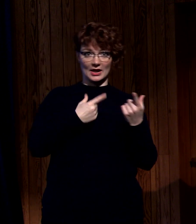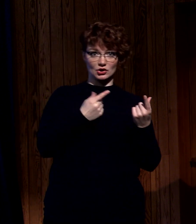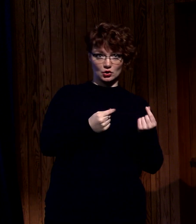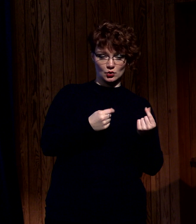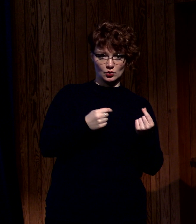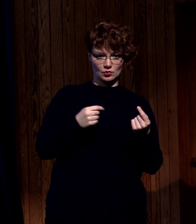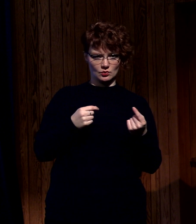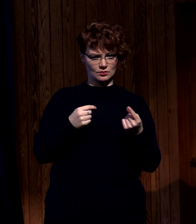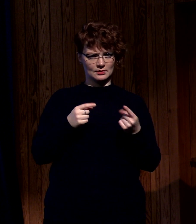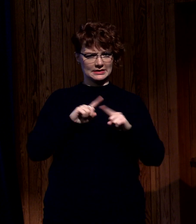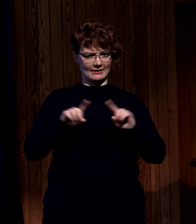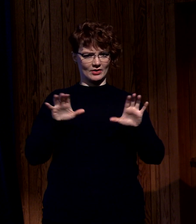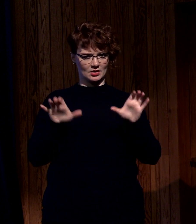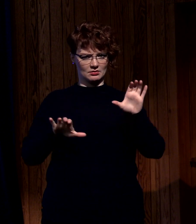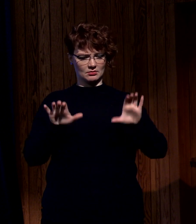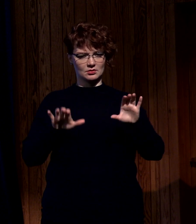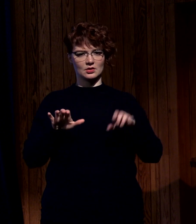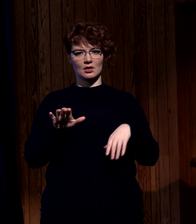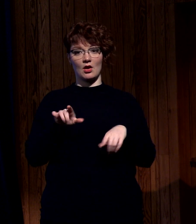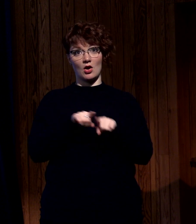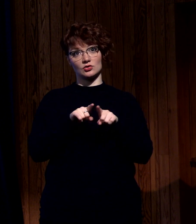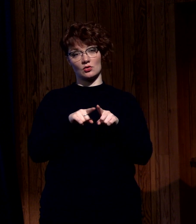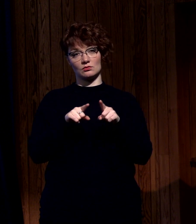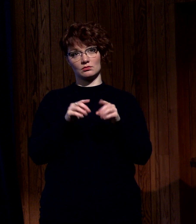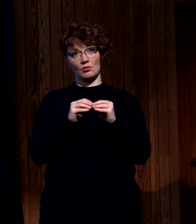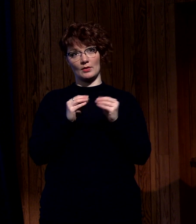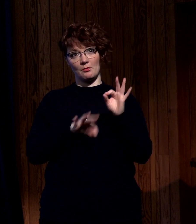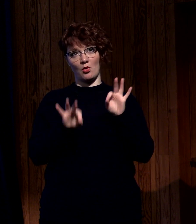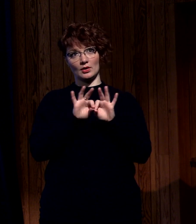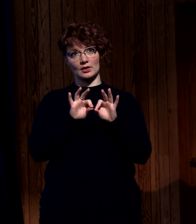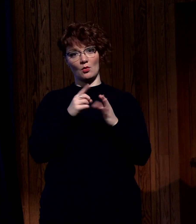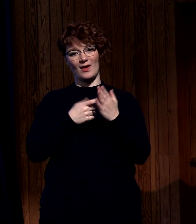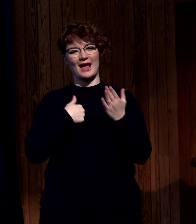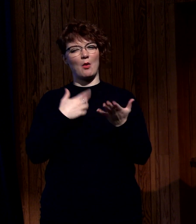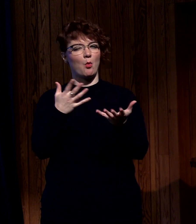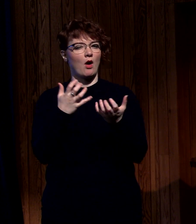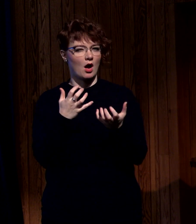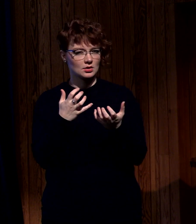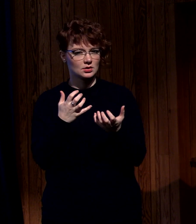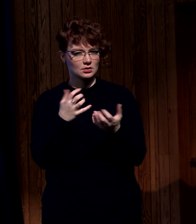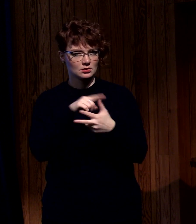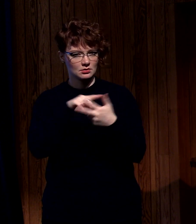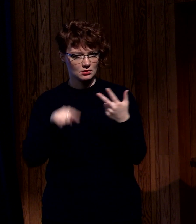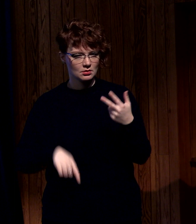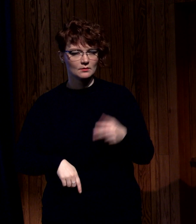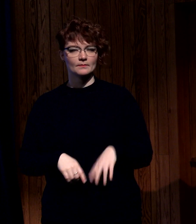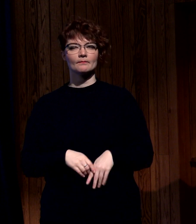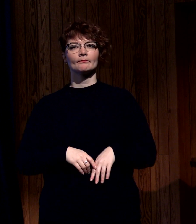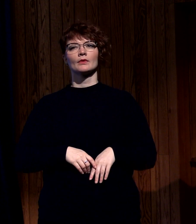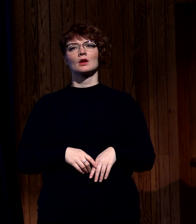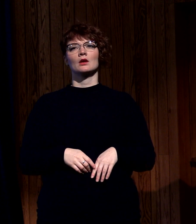probably more importantly, what we want. So how can we, as the